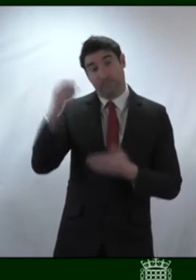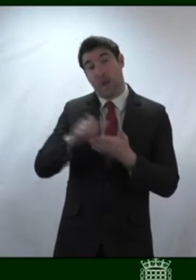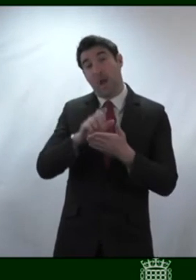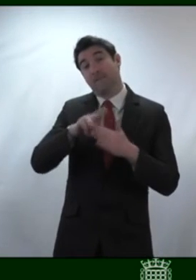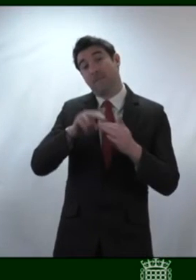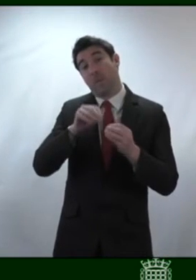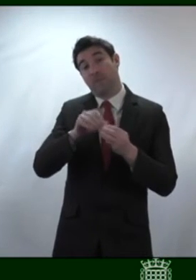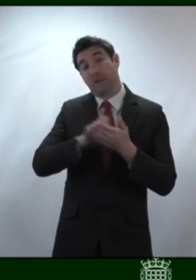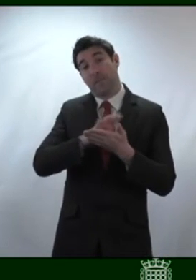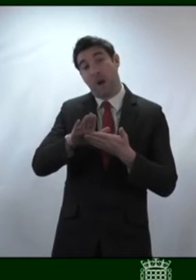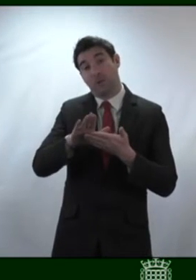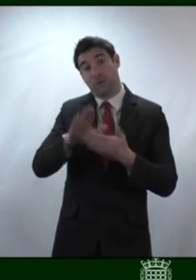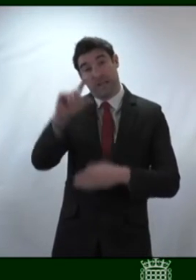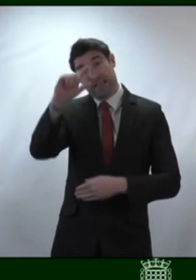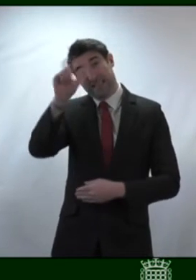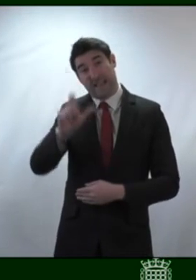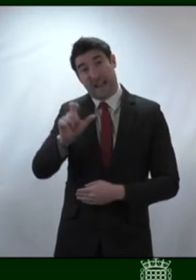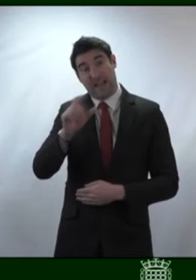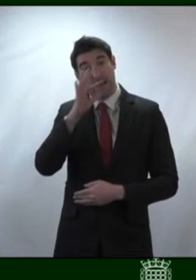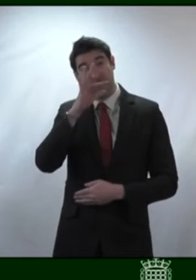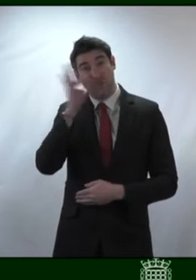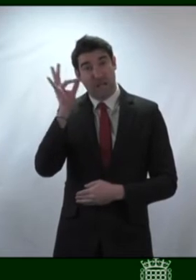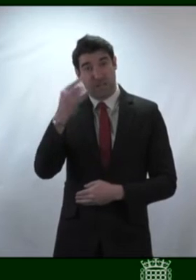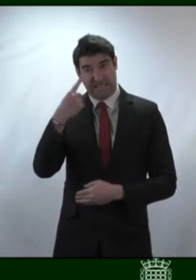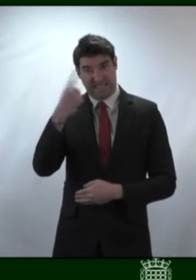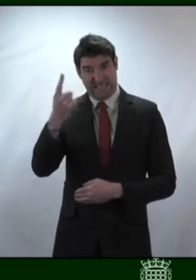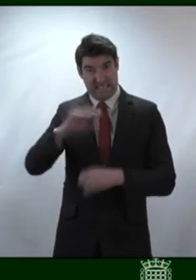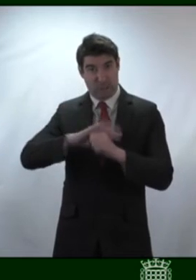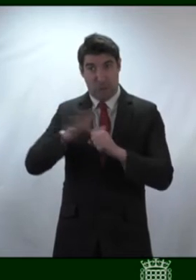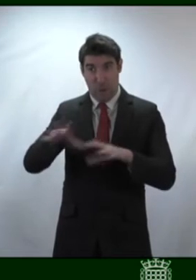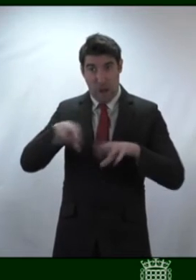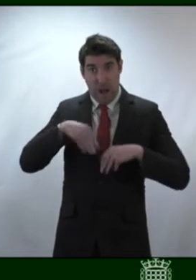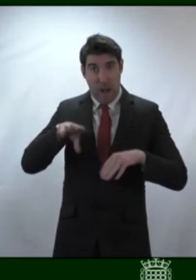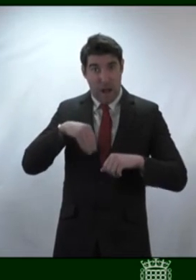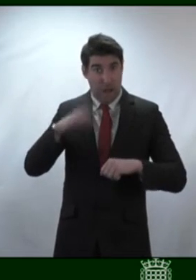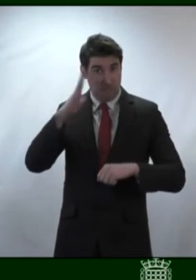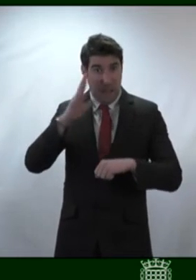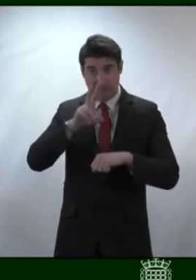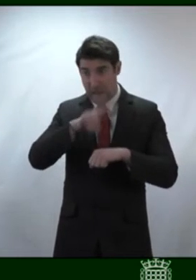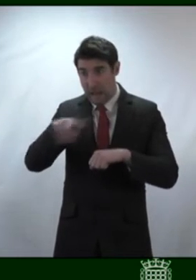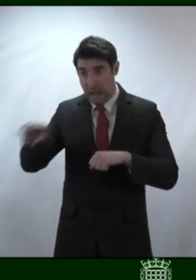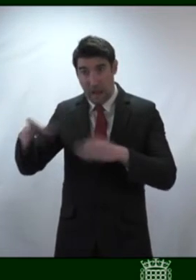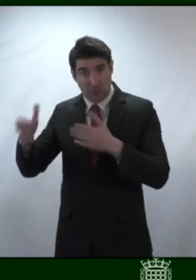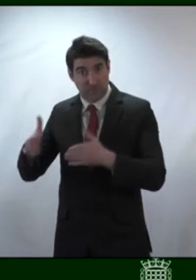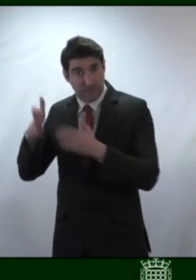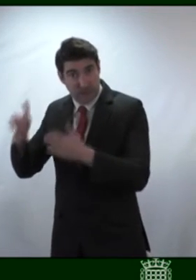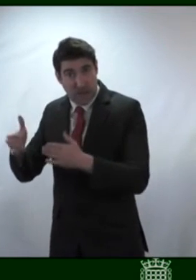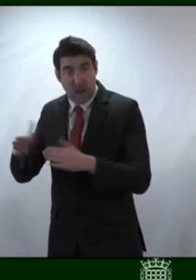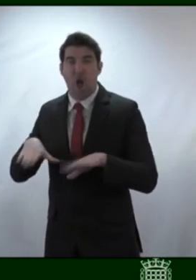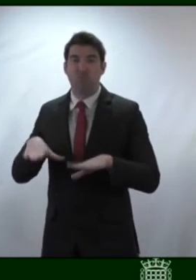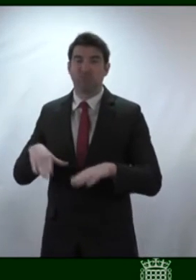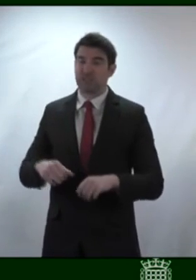UK. Does the Prime Minister now accept that his slowness to respond led to more deaths,